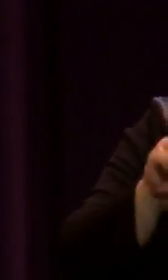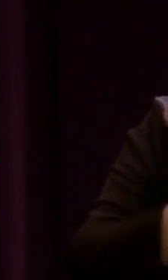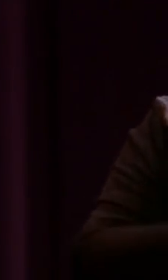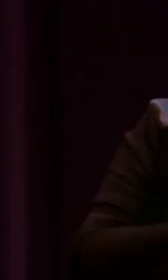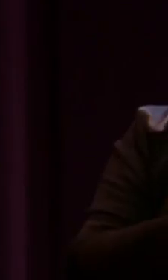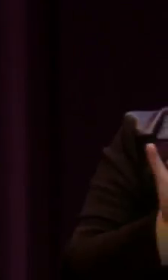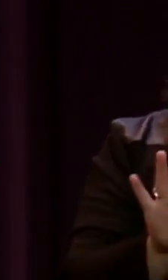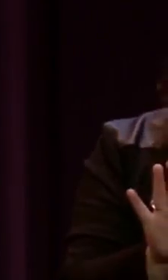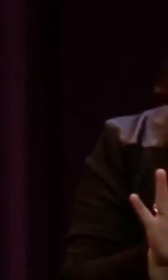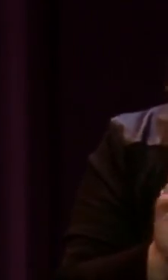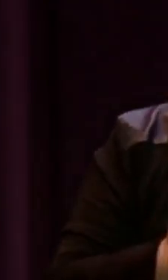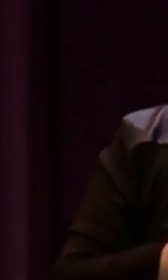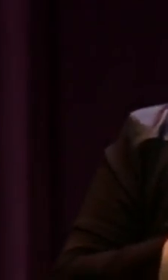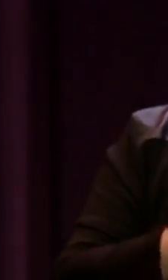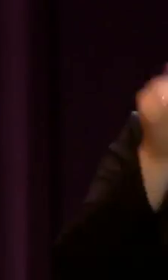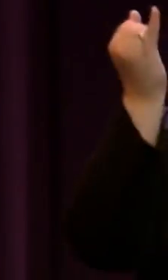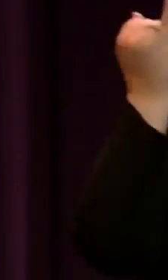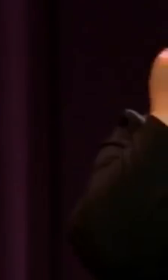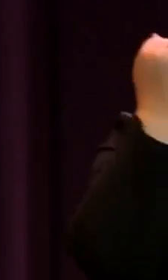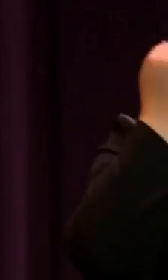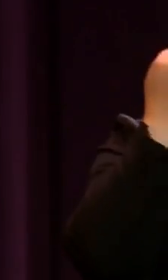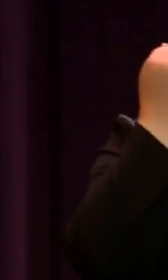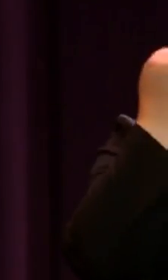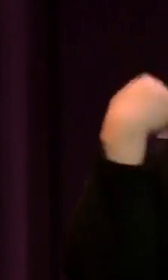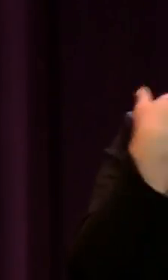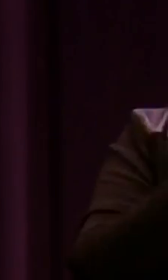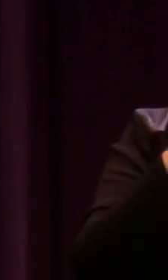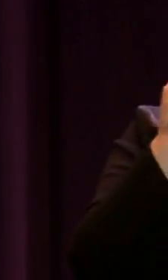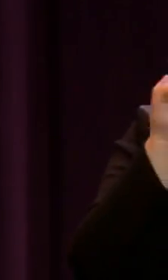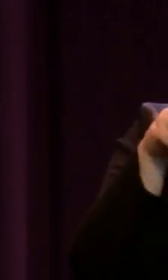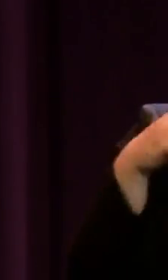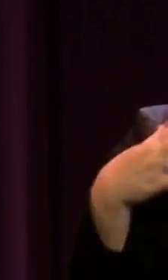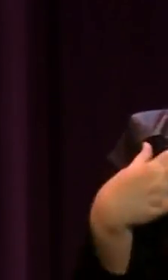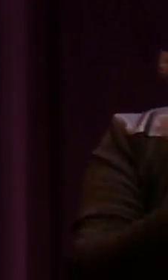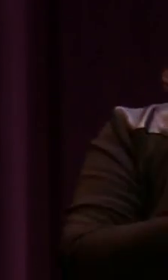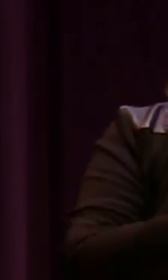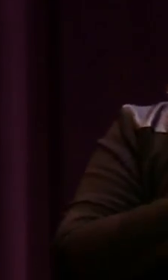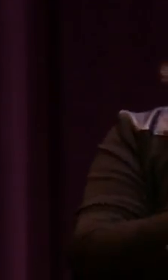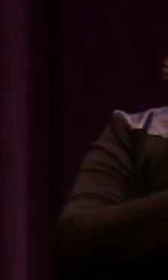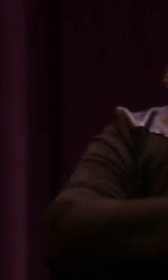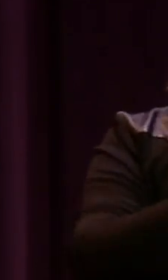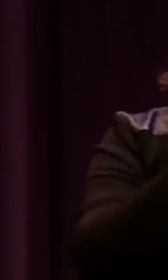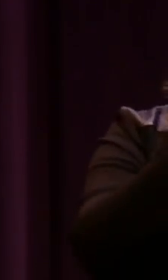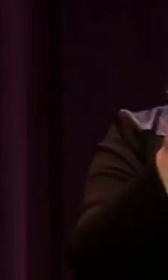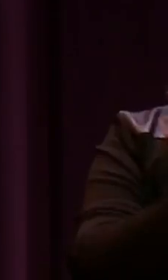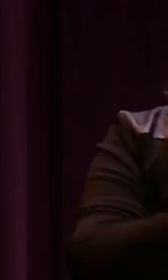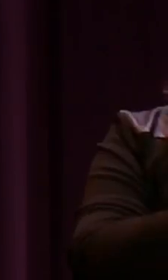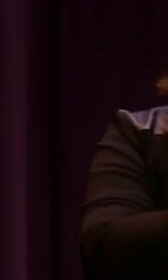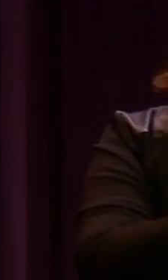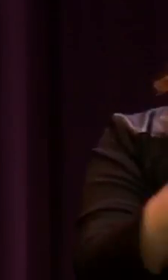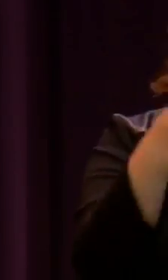LET'S JUST SAY FOR SAKE OF ARGUMENT THAT WE SHOULD HAVE TO EARN THAT RIGHT TO STATEHOOD. DON'T YOU THINK WE MADE AN